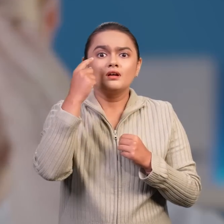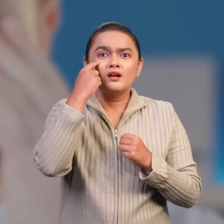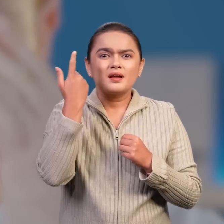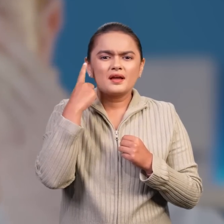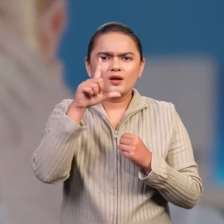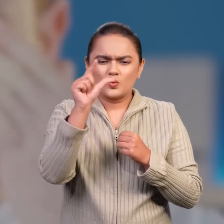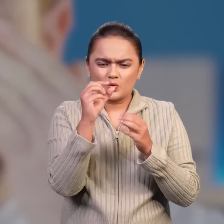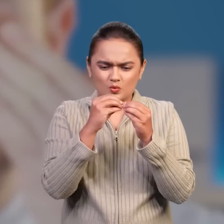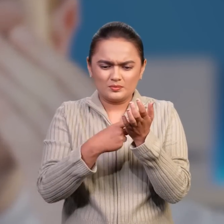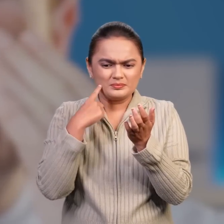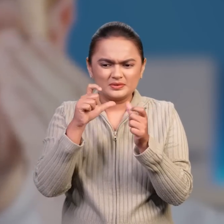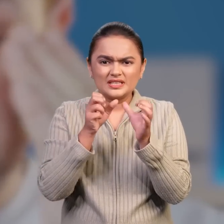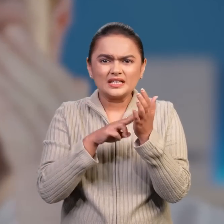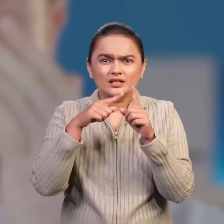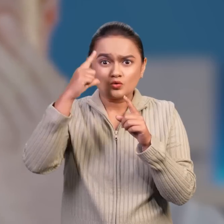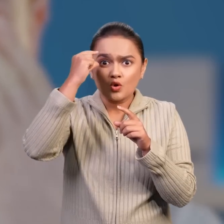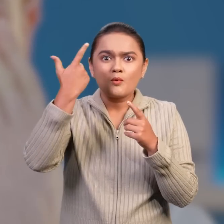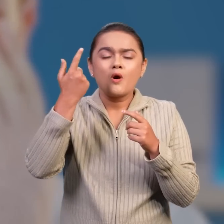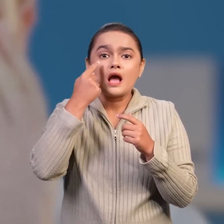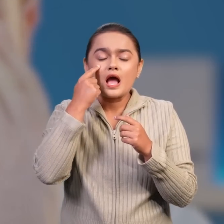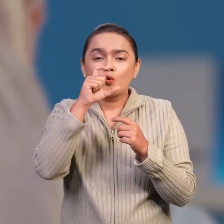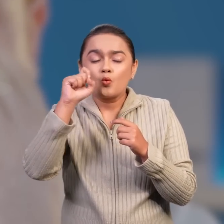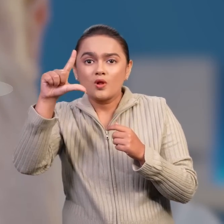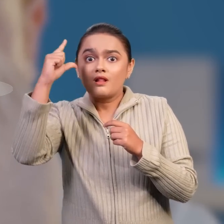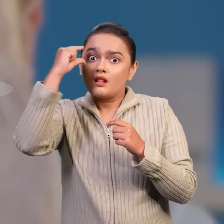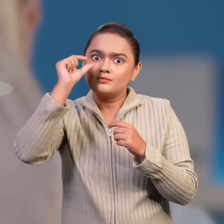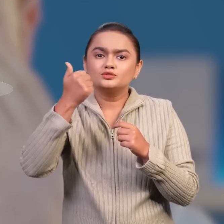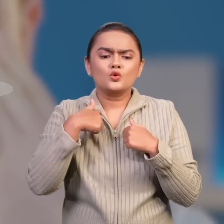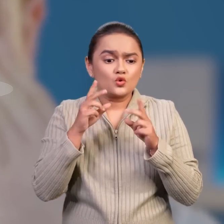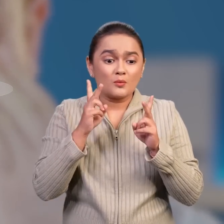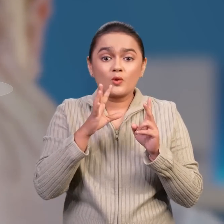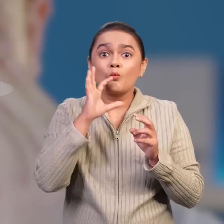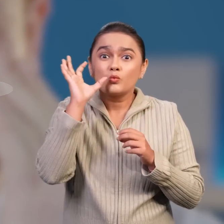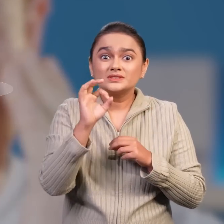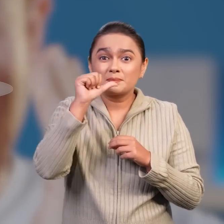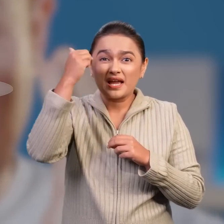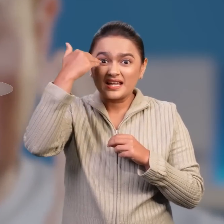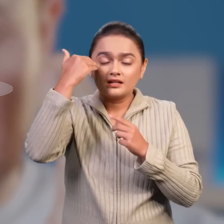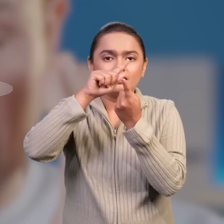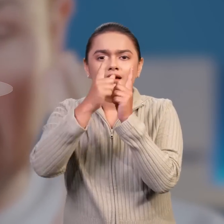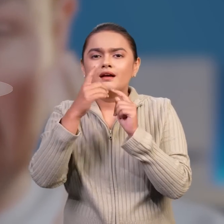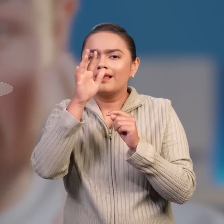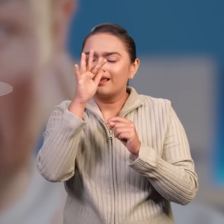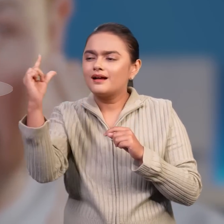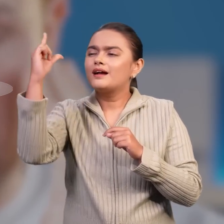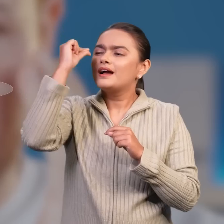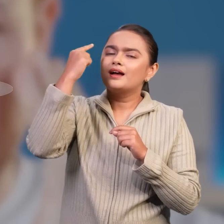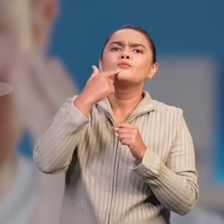Lubricant drops or basically eye coolant drops would help. It's like replacing our normal tears with artificial tears.